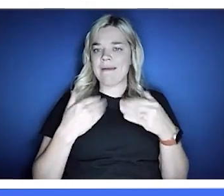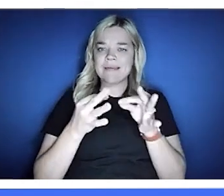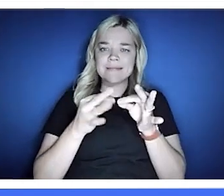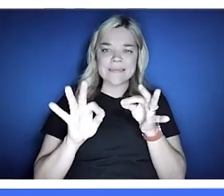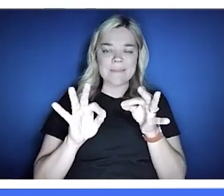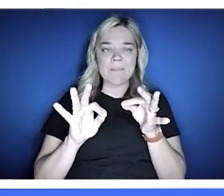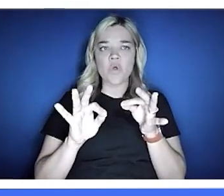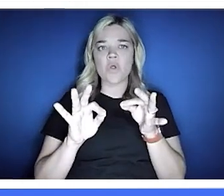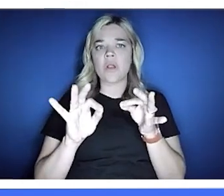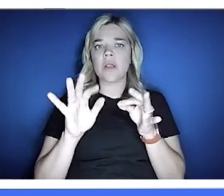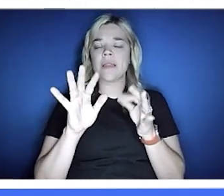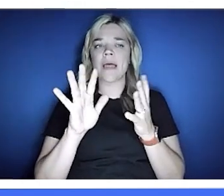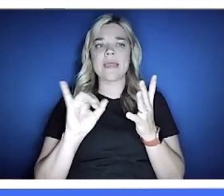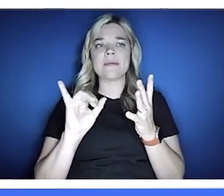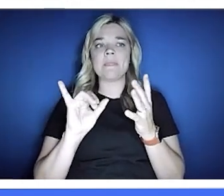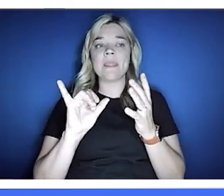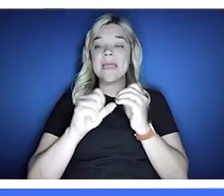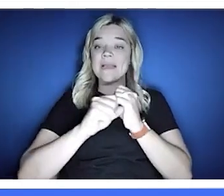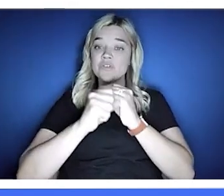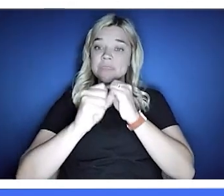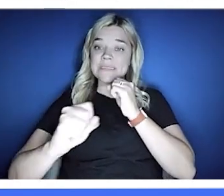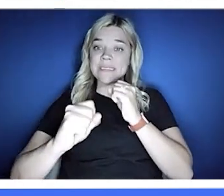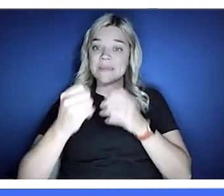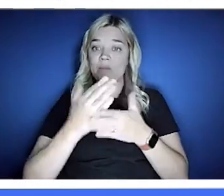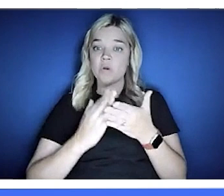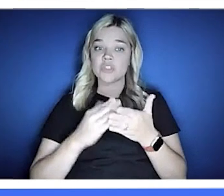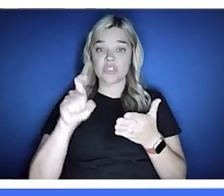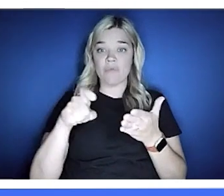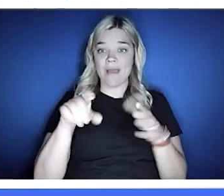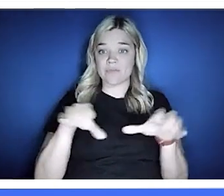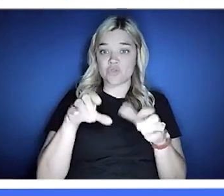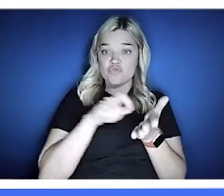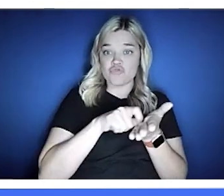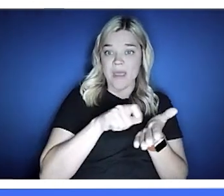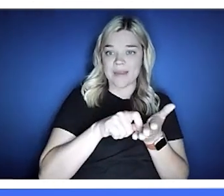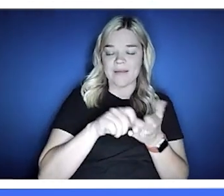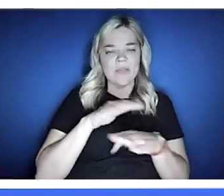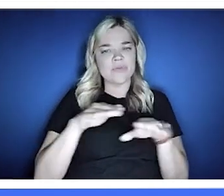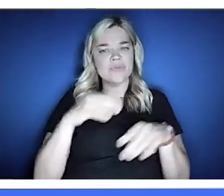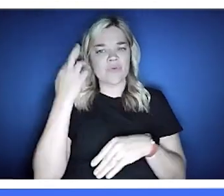is an extended portion where you have to do writing, there's no reason to not provide text-to-speech